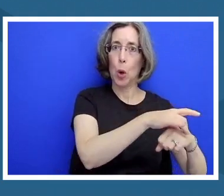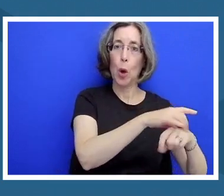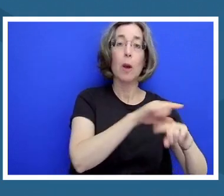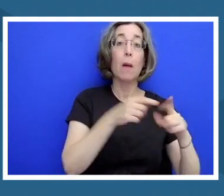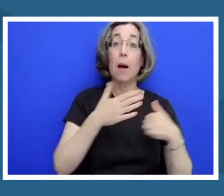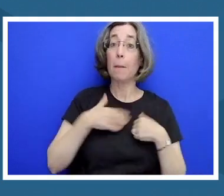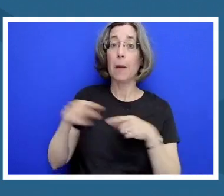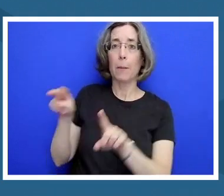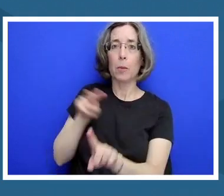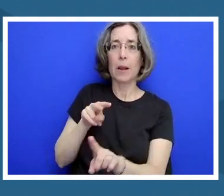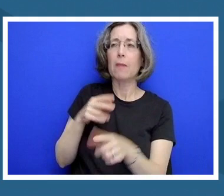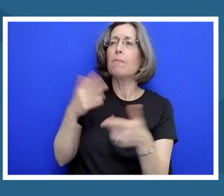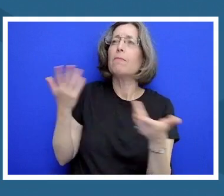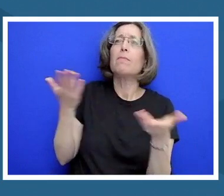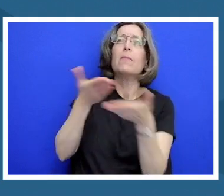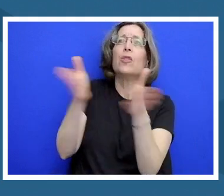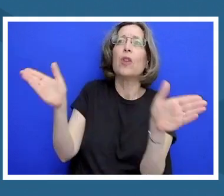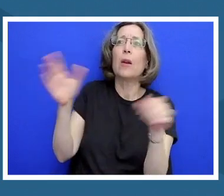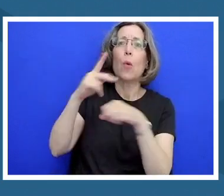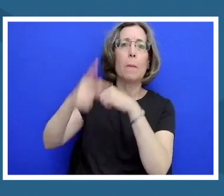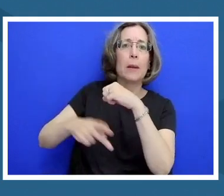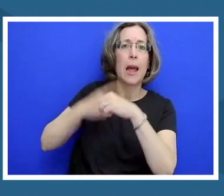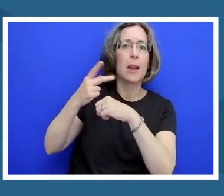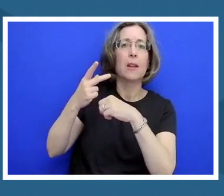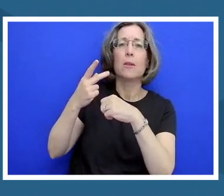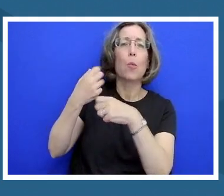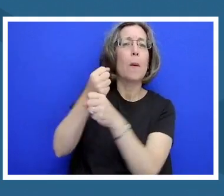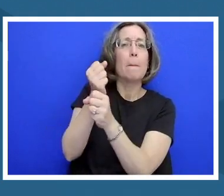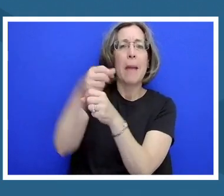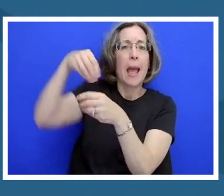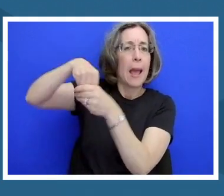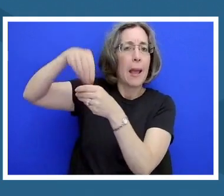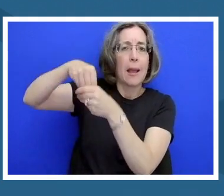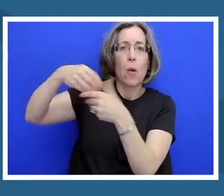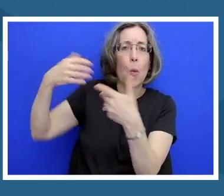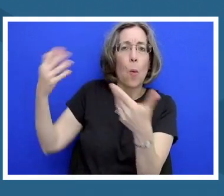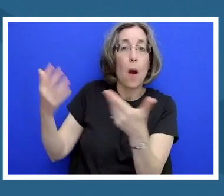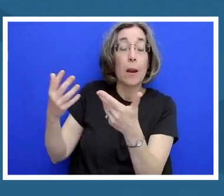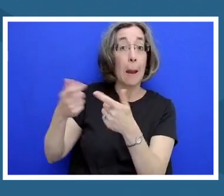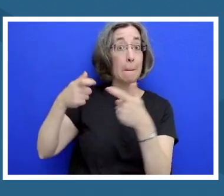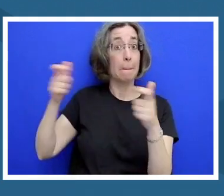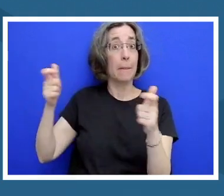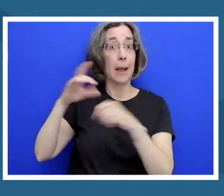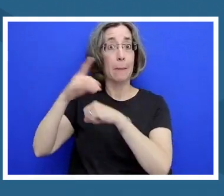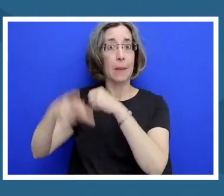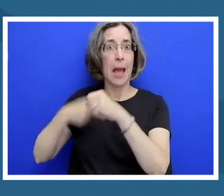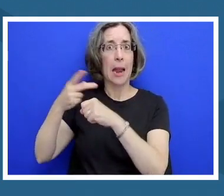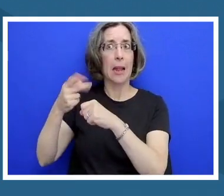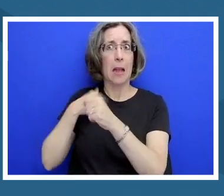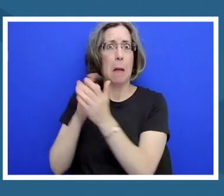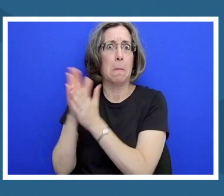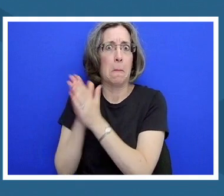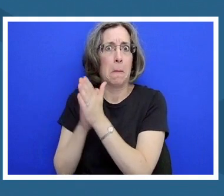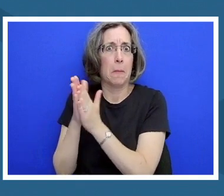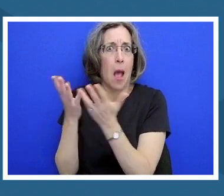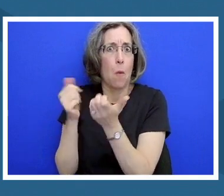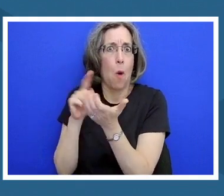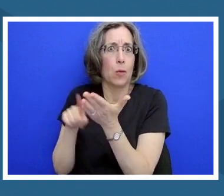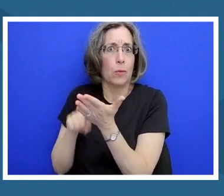you know so big planets are super exciting for me as well because one of the things that we have been